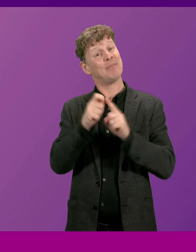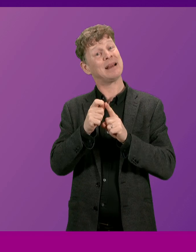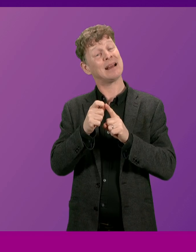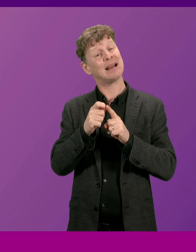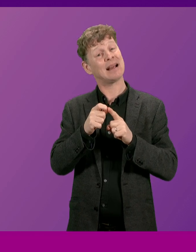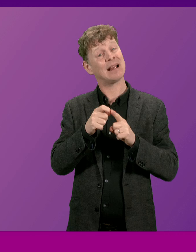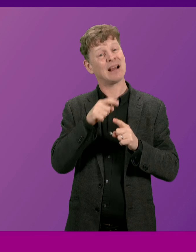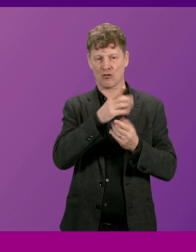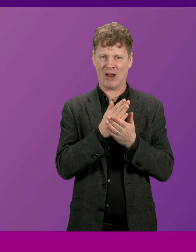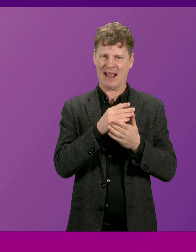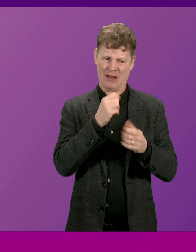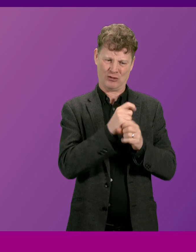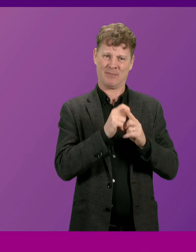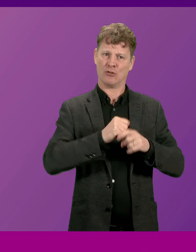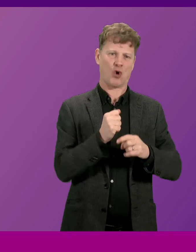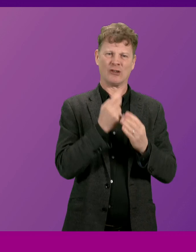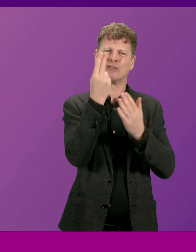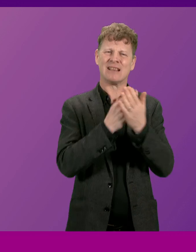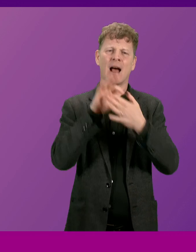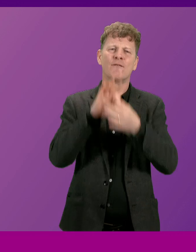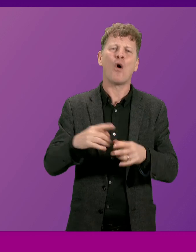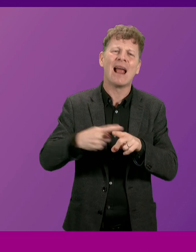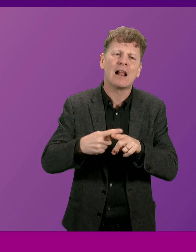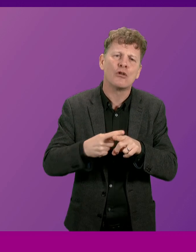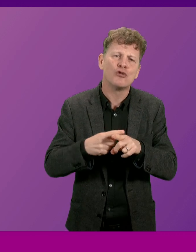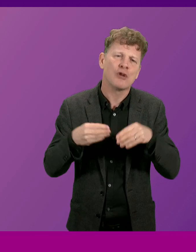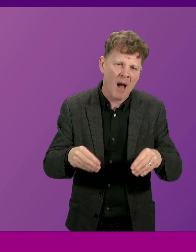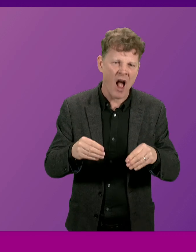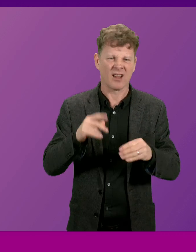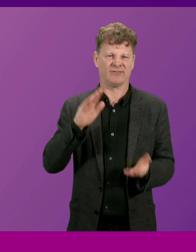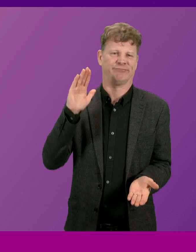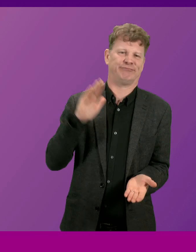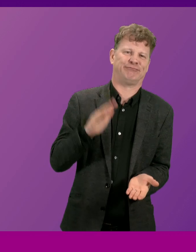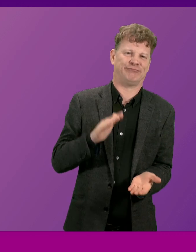the English market and have been downgraded and shoehorned into our surgeries. The First Minister